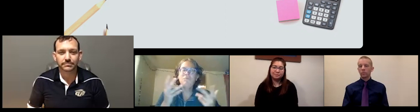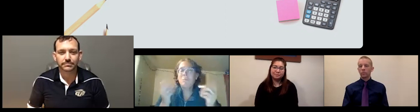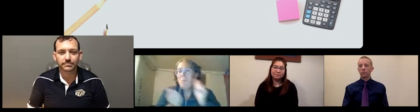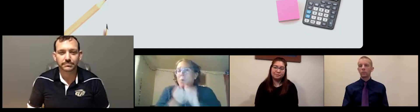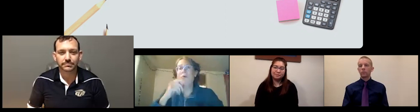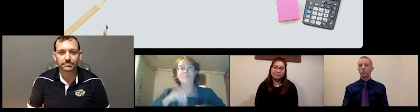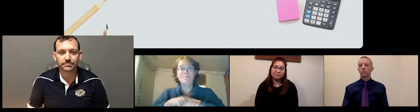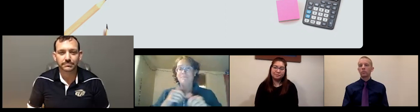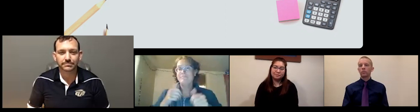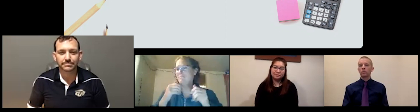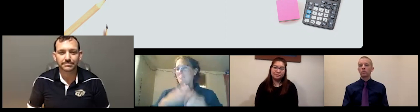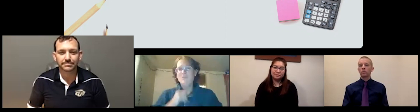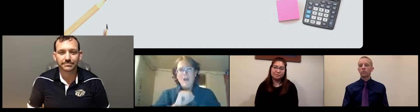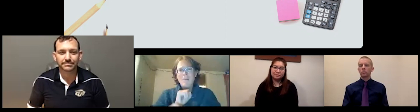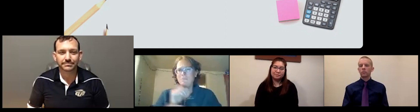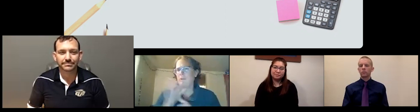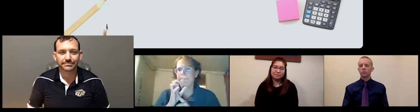Most of the time my job is champ.